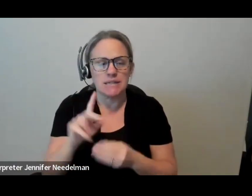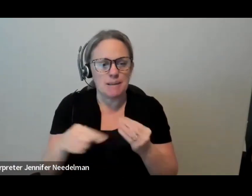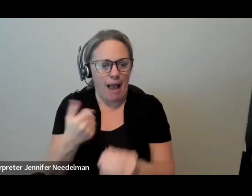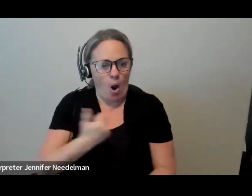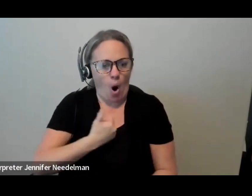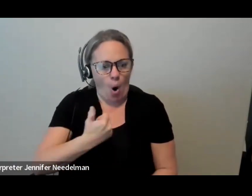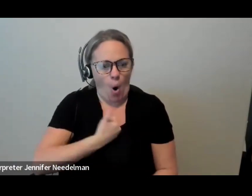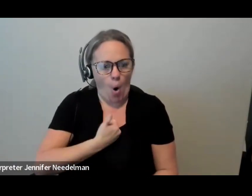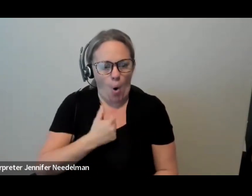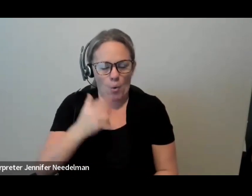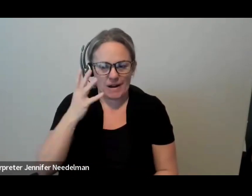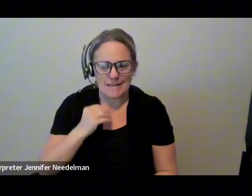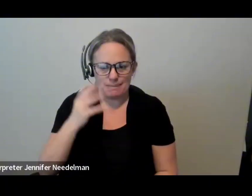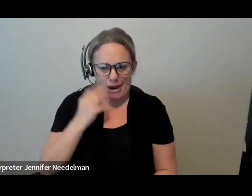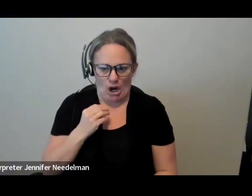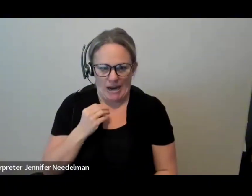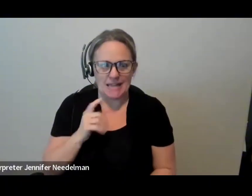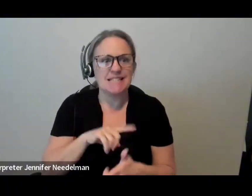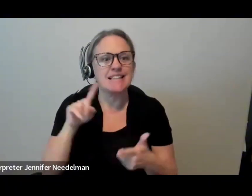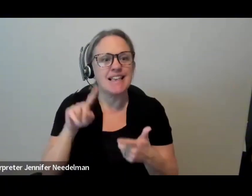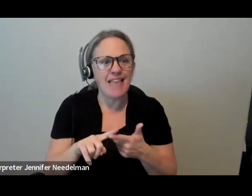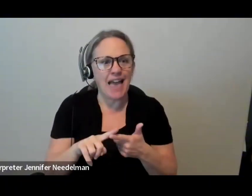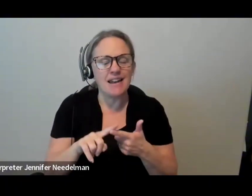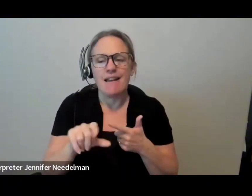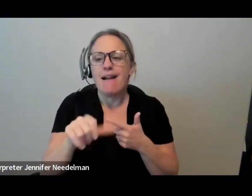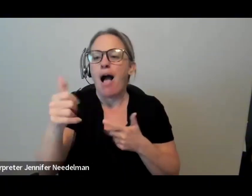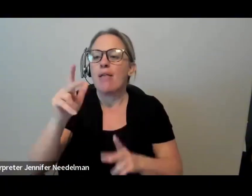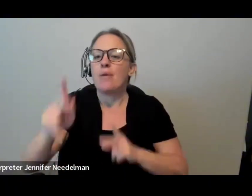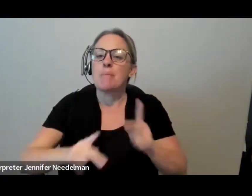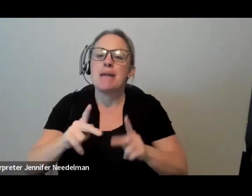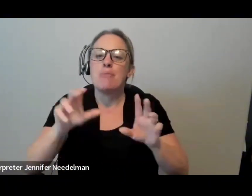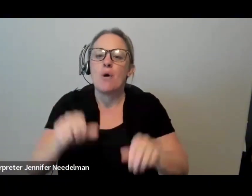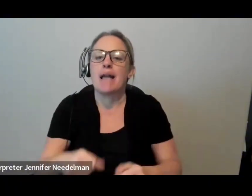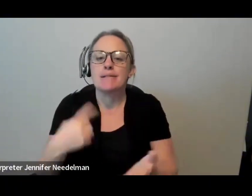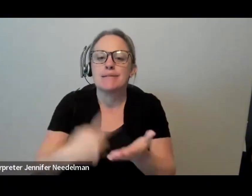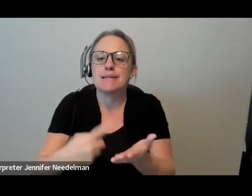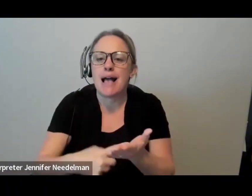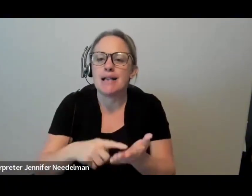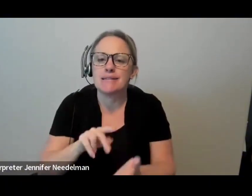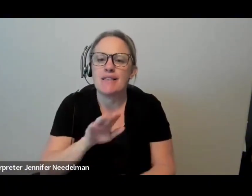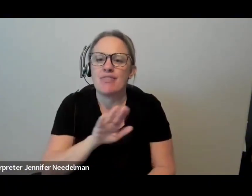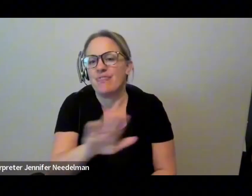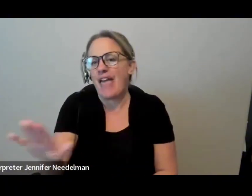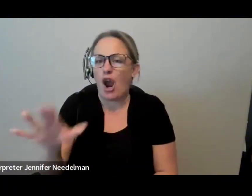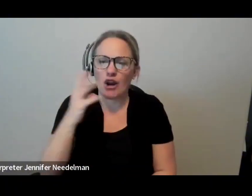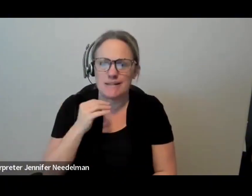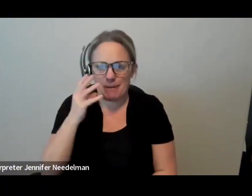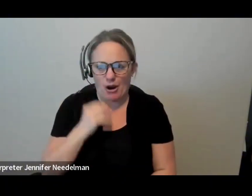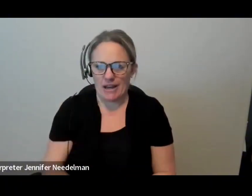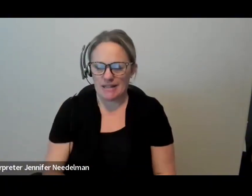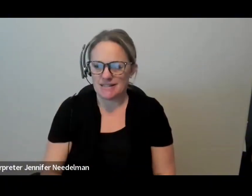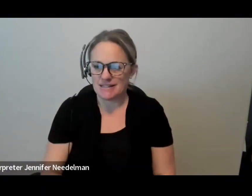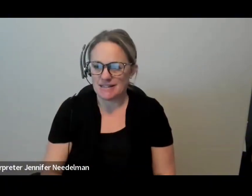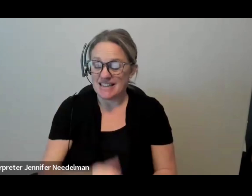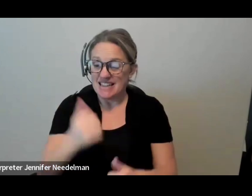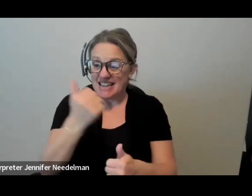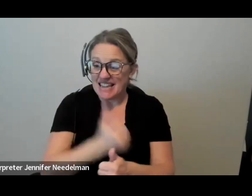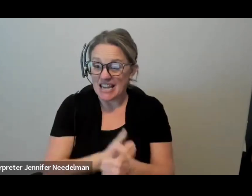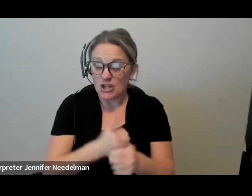it gives space for other people to talk about their experience. And I think the more we can realize every organization is made up of humans